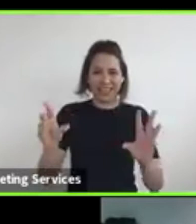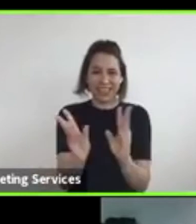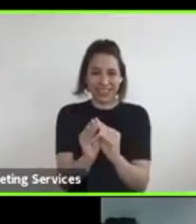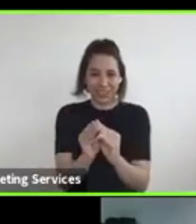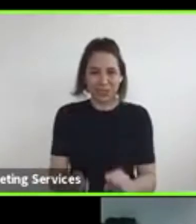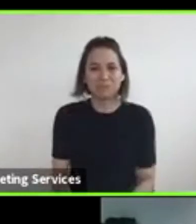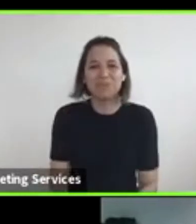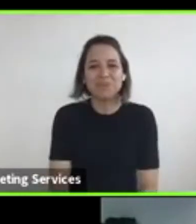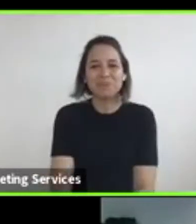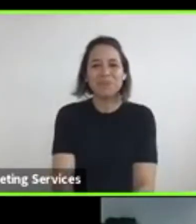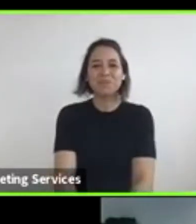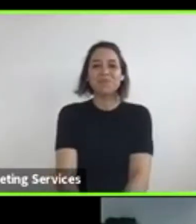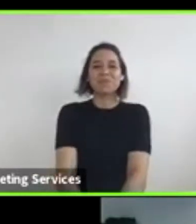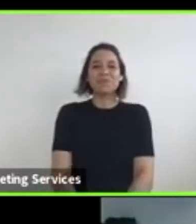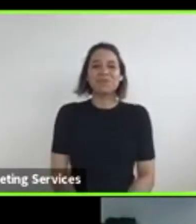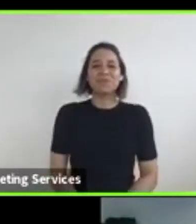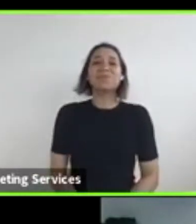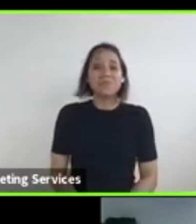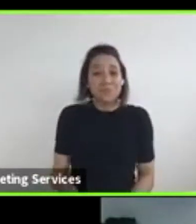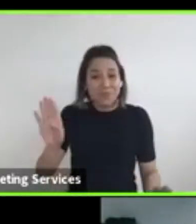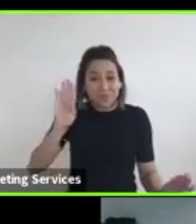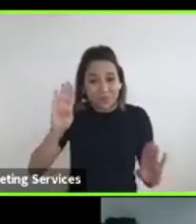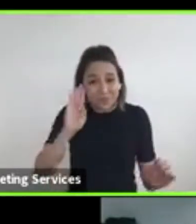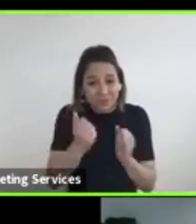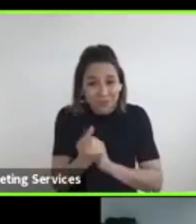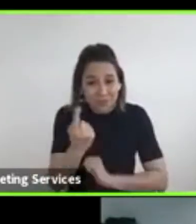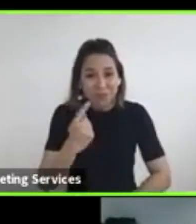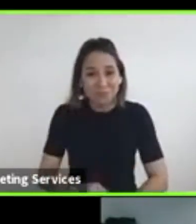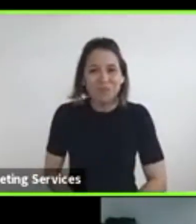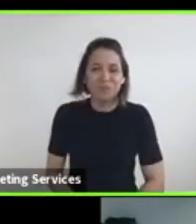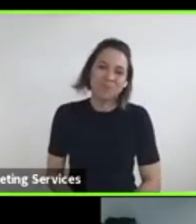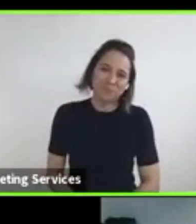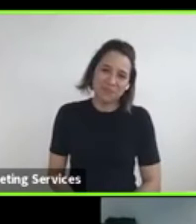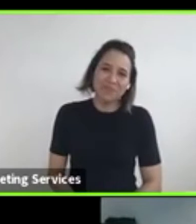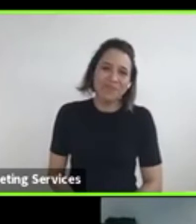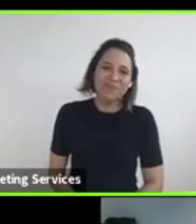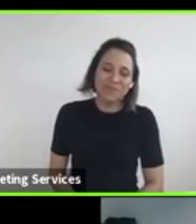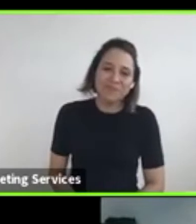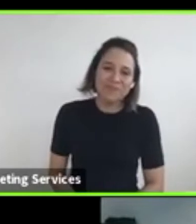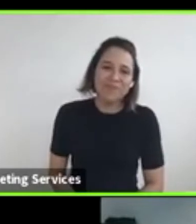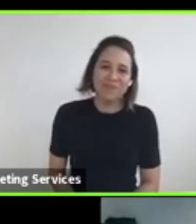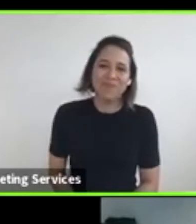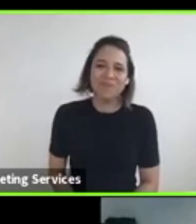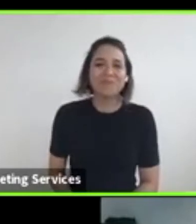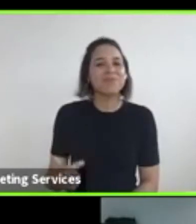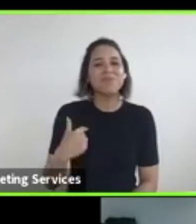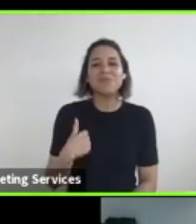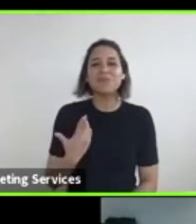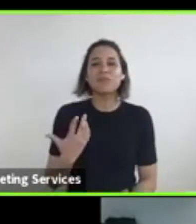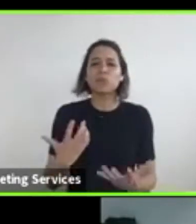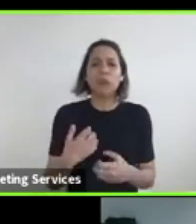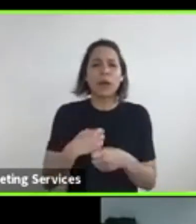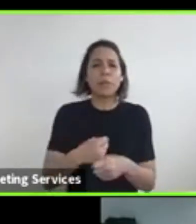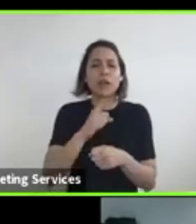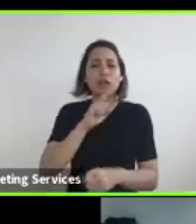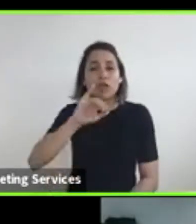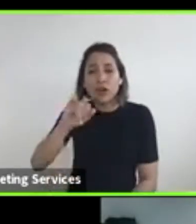(EMILY): HEY EVERYONE. I JUST WANT TO MAKE SURE, JACKSON IS ON WITH US.